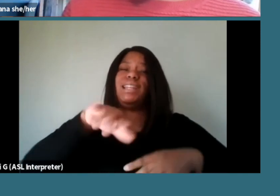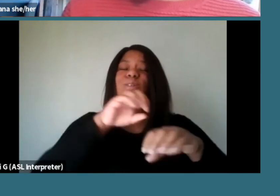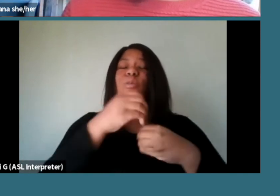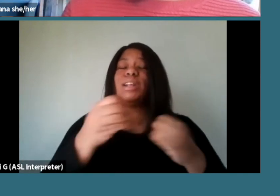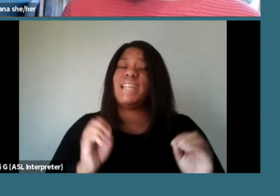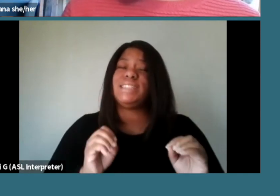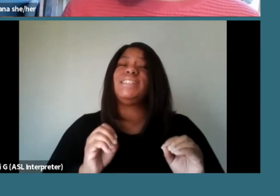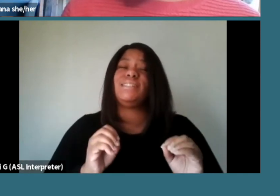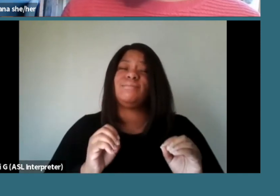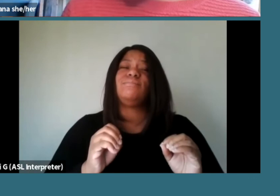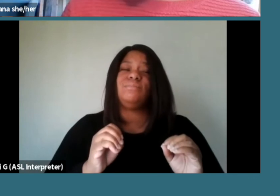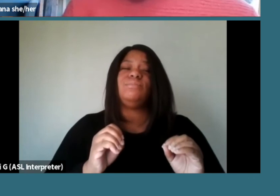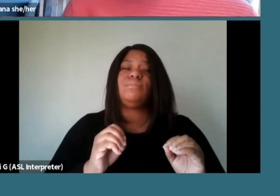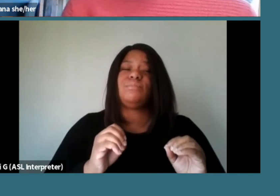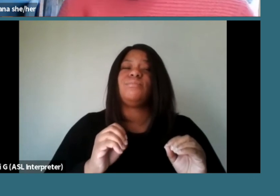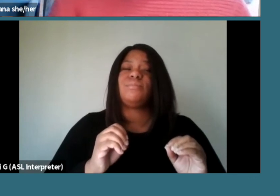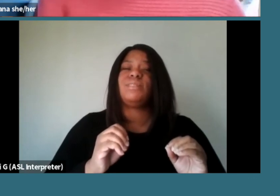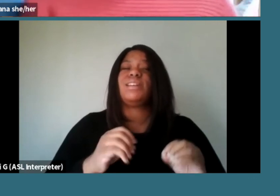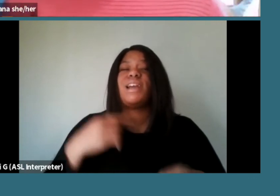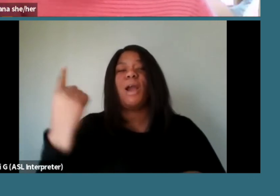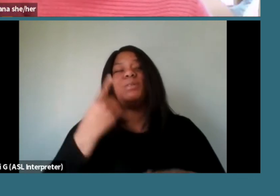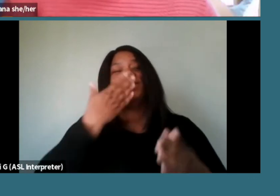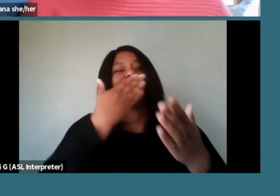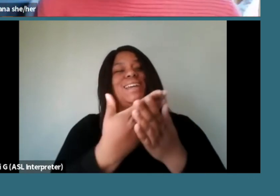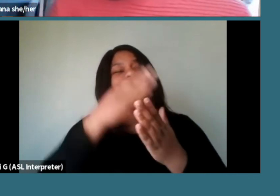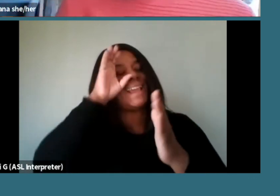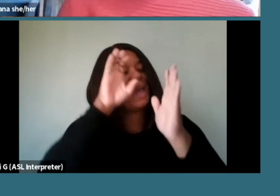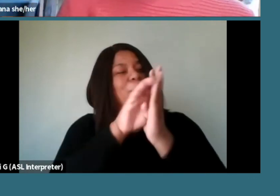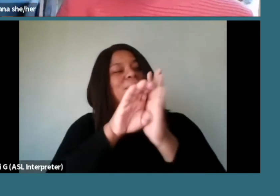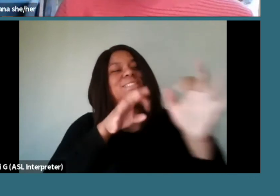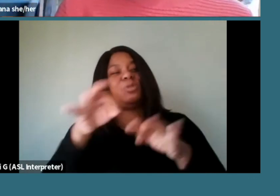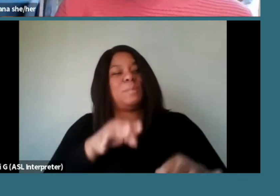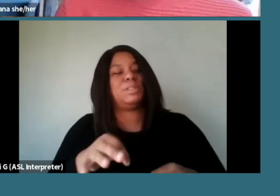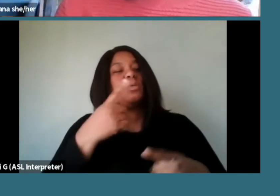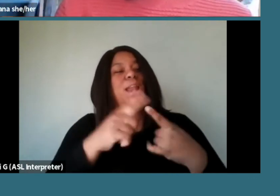There's always good image description when I see them post and definitely had been